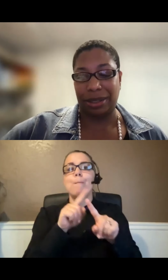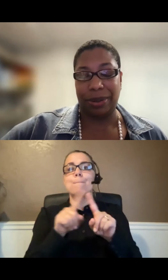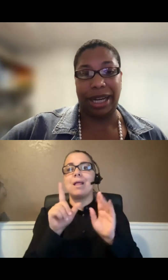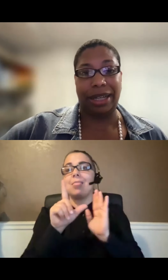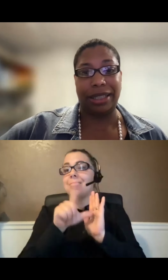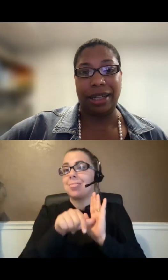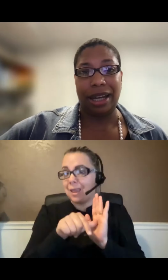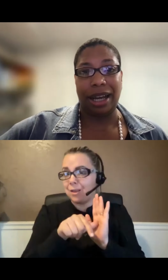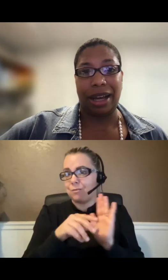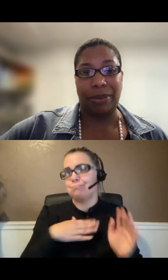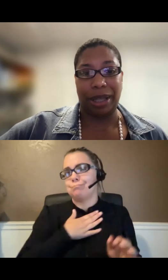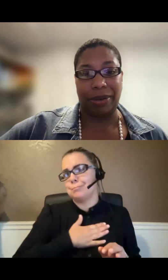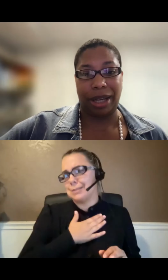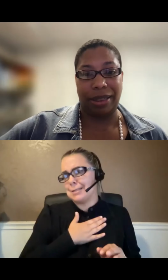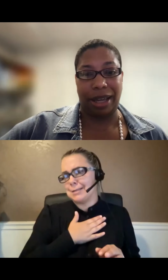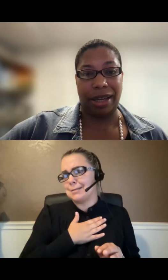It is a really great thing.